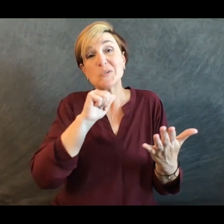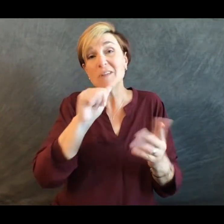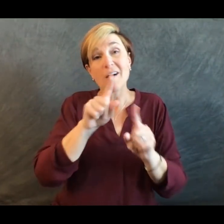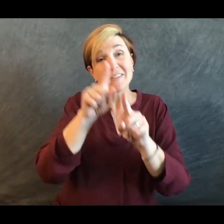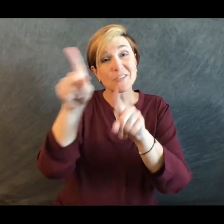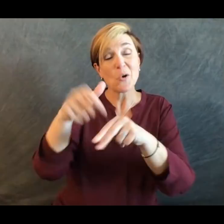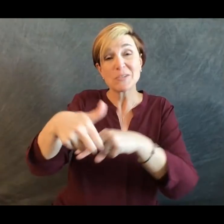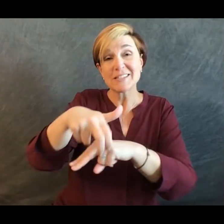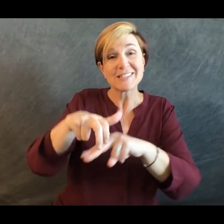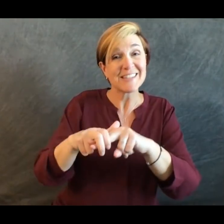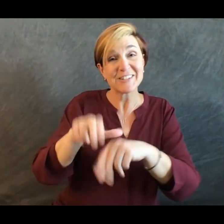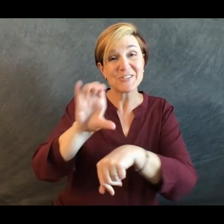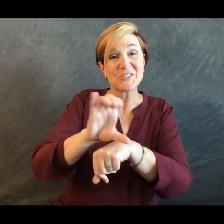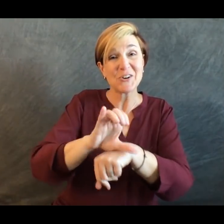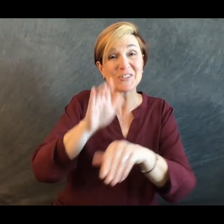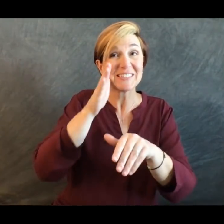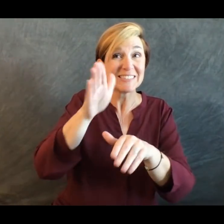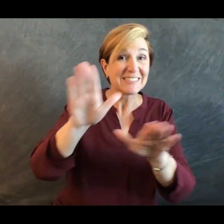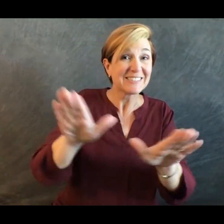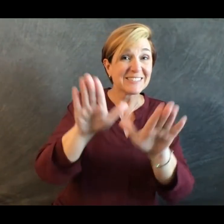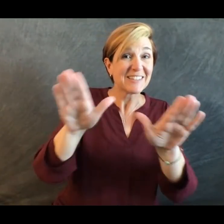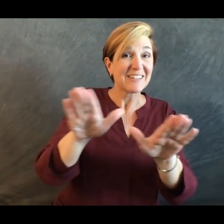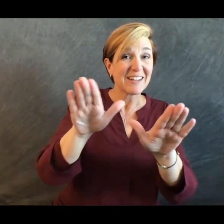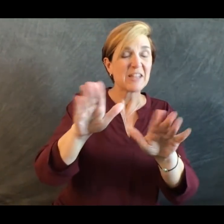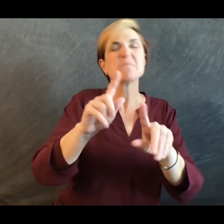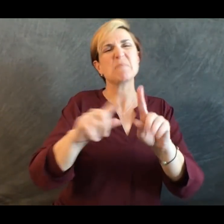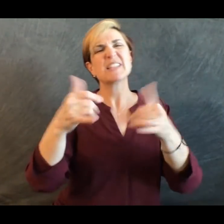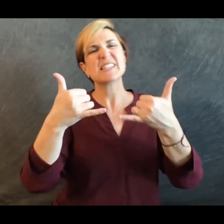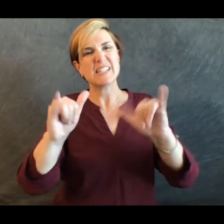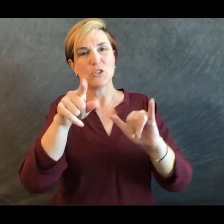able it's still a good idea to give because those ministries continue to go